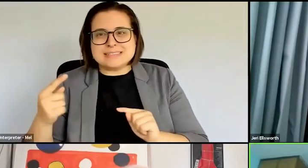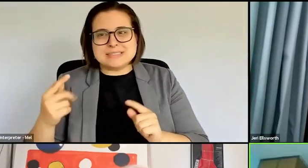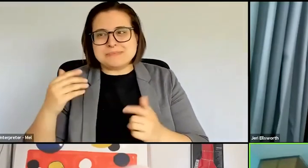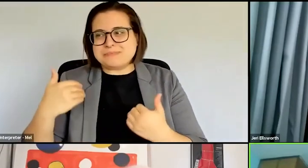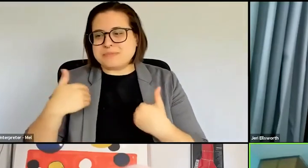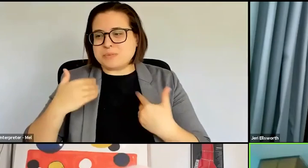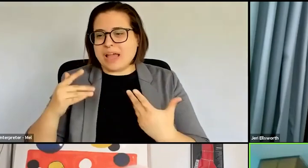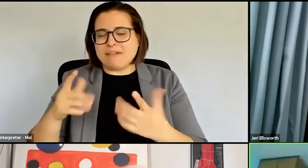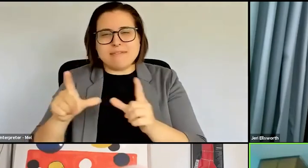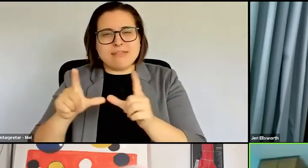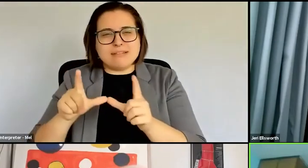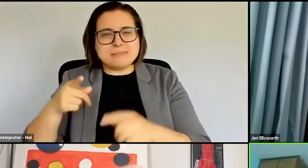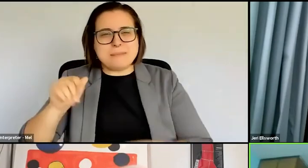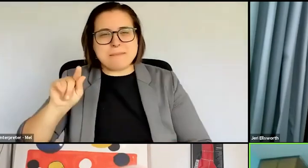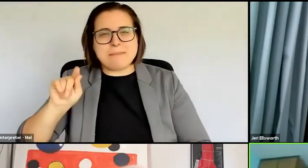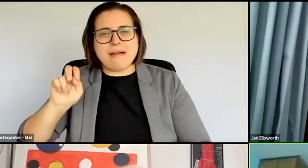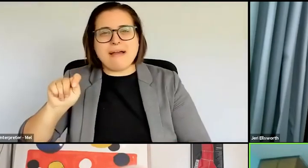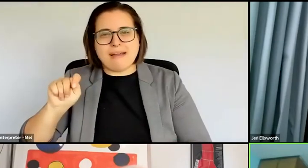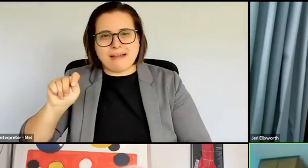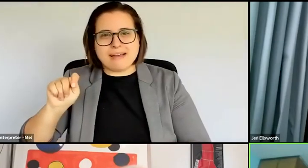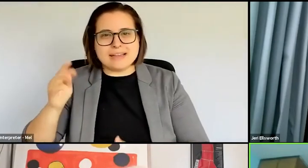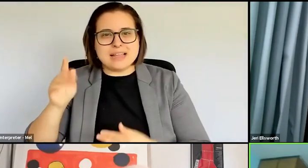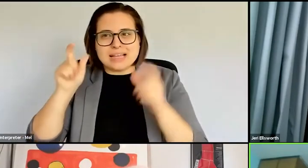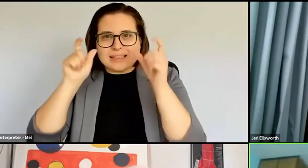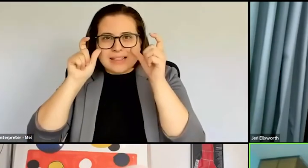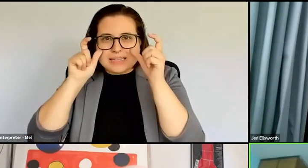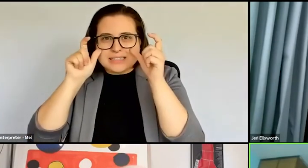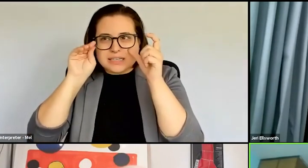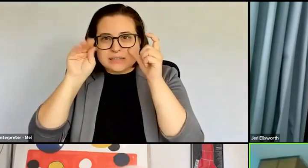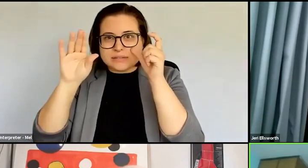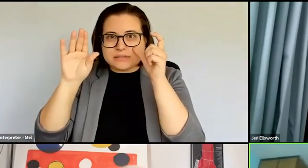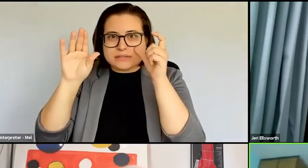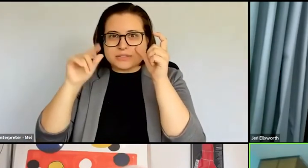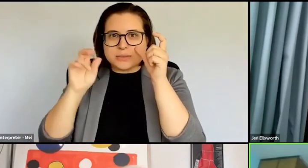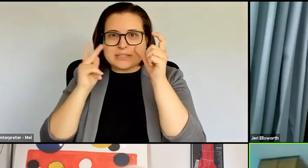out there for putting displays in in the lenses you know, and people people are wearing you know,